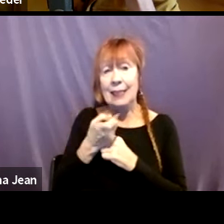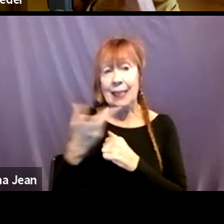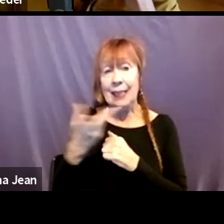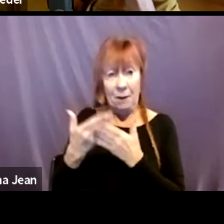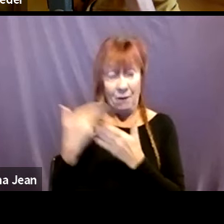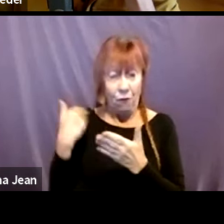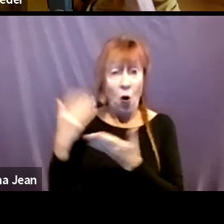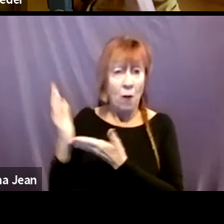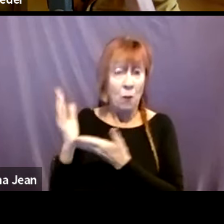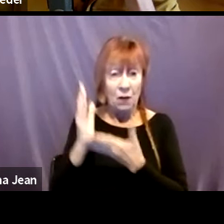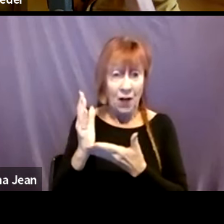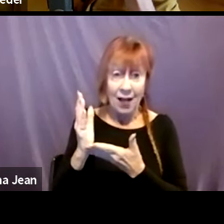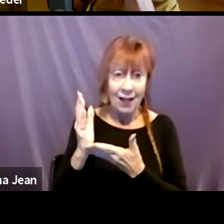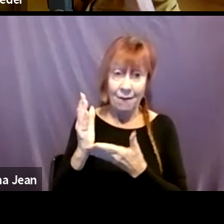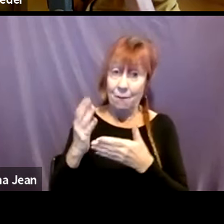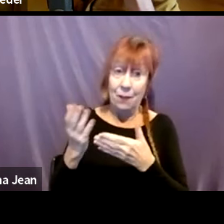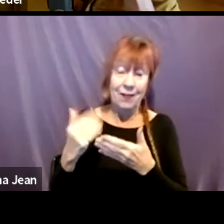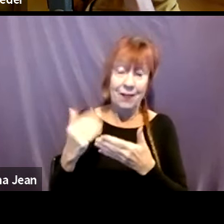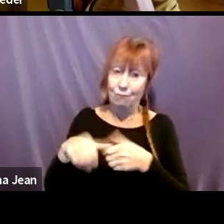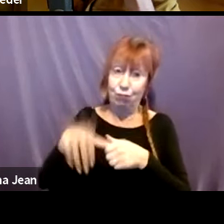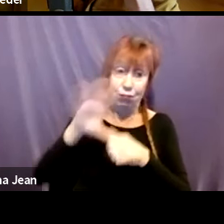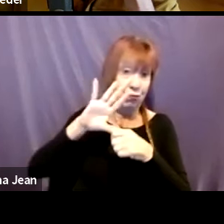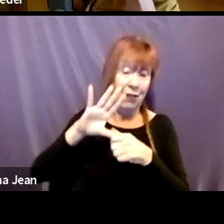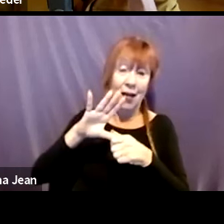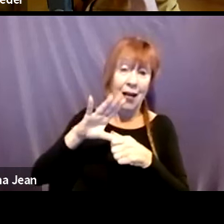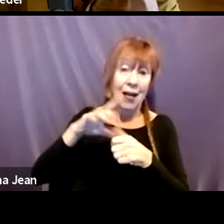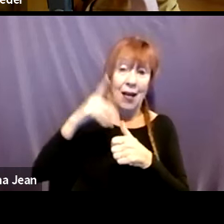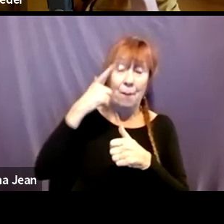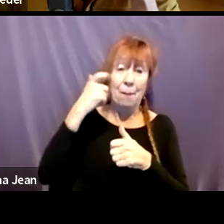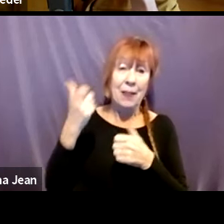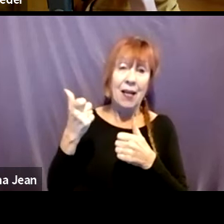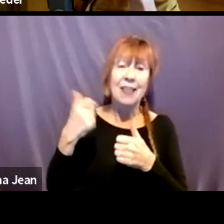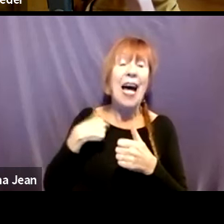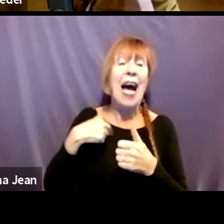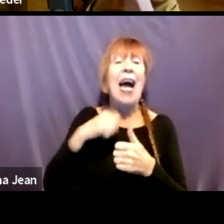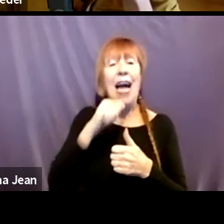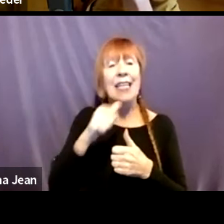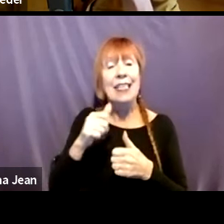So things that didn't go well are because I didn't do a good job, as entertaining of a job.